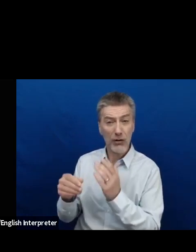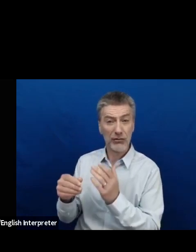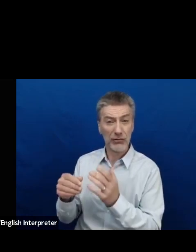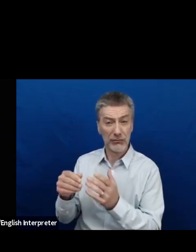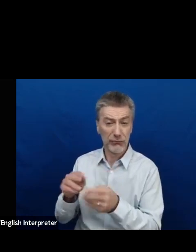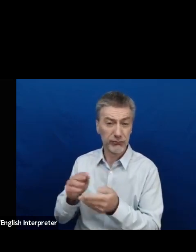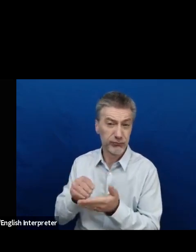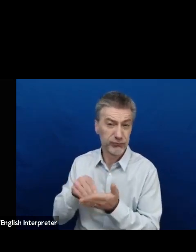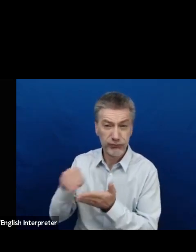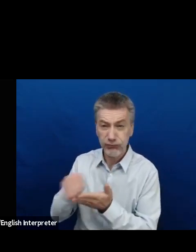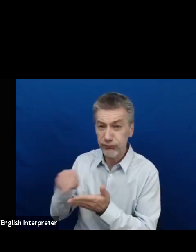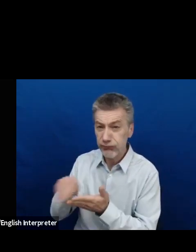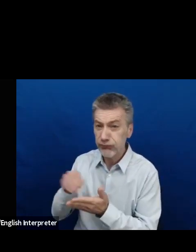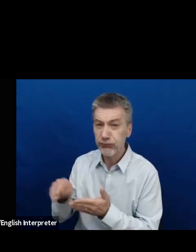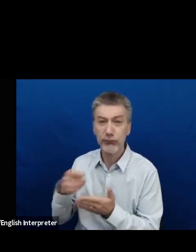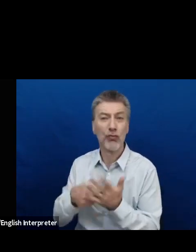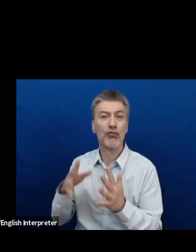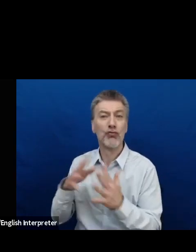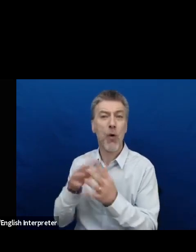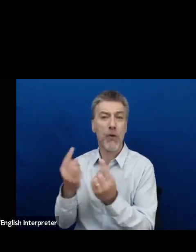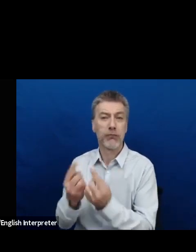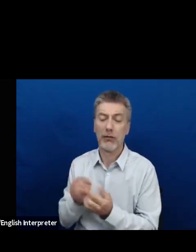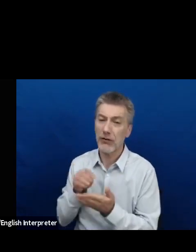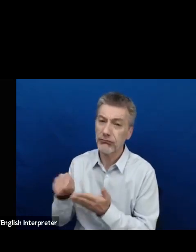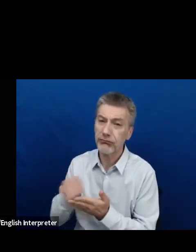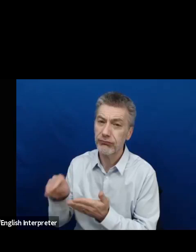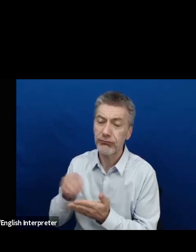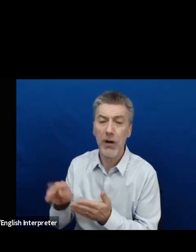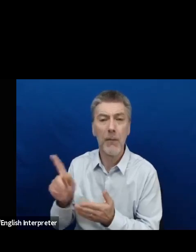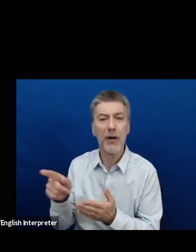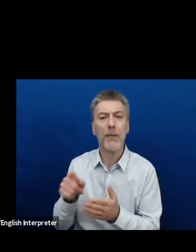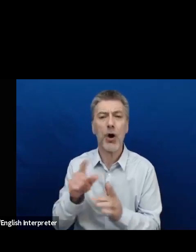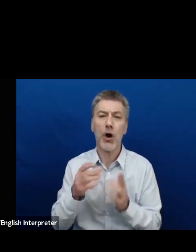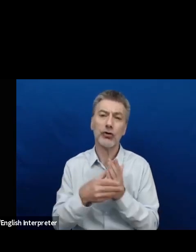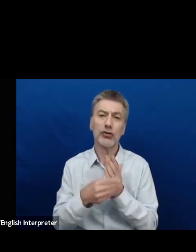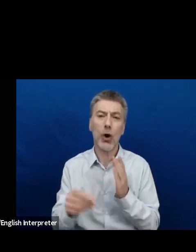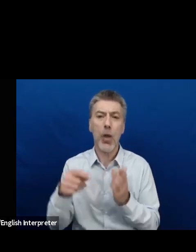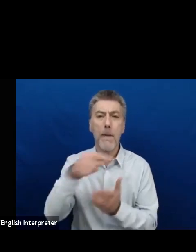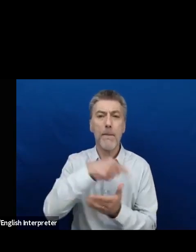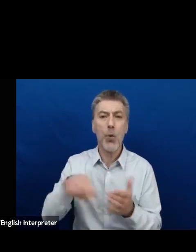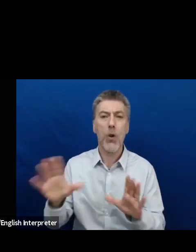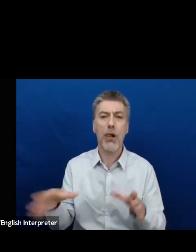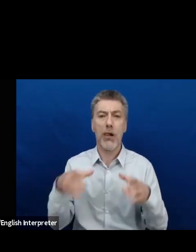with it's exports of rubber and tin followed by the gold coast to become